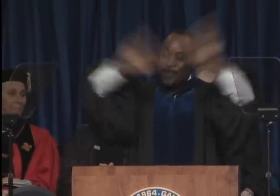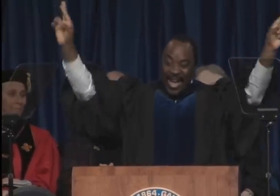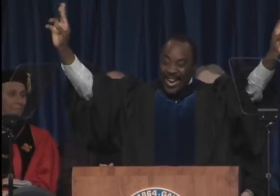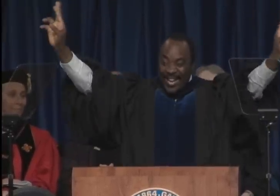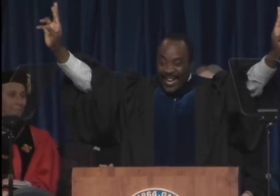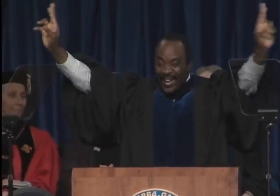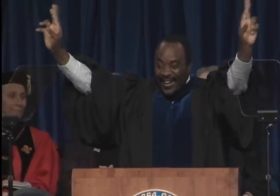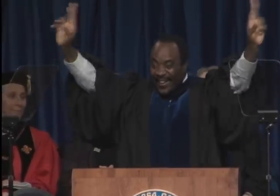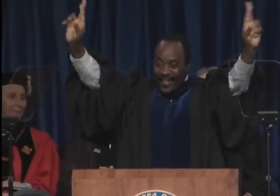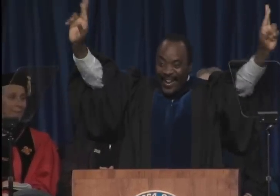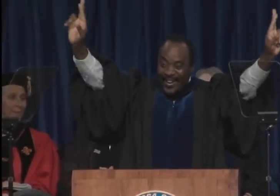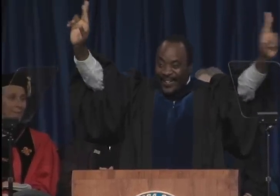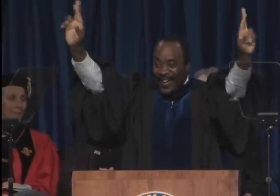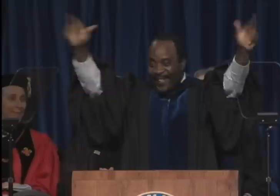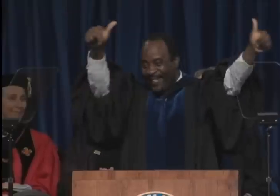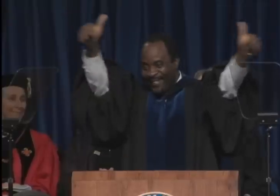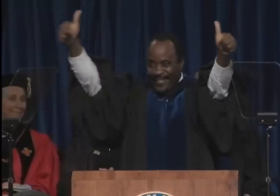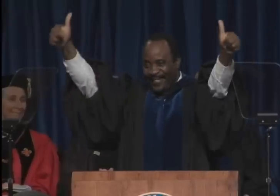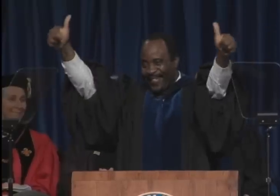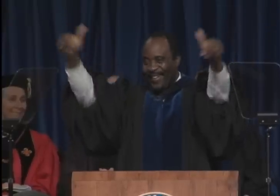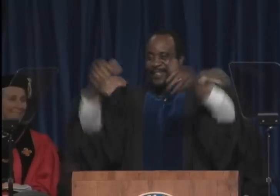It's time to shine in the spotlight. Are you ready?